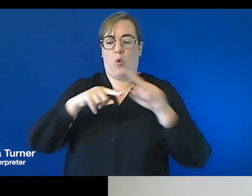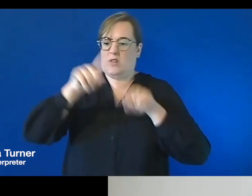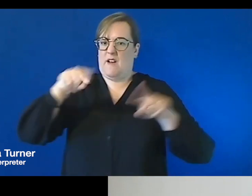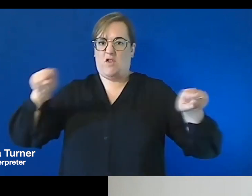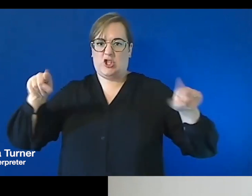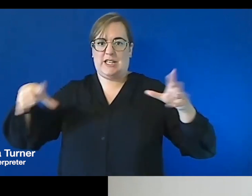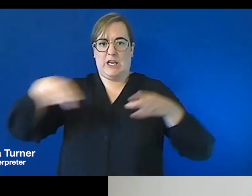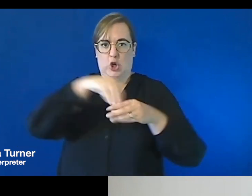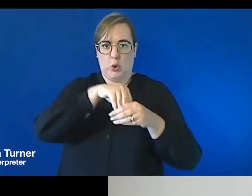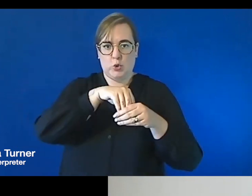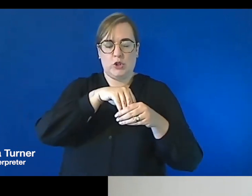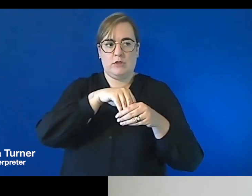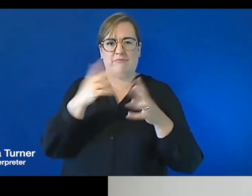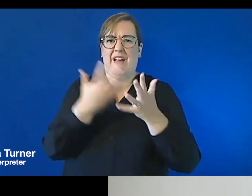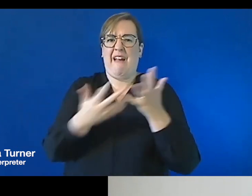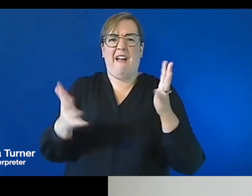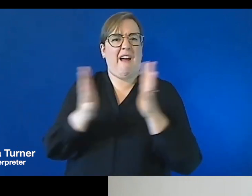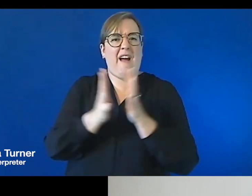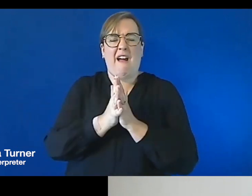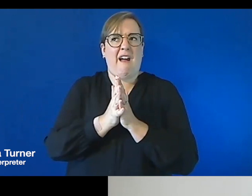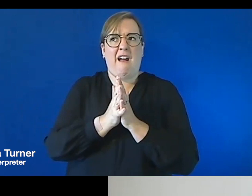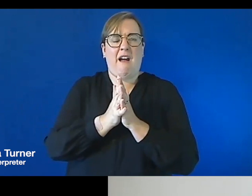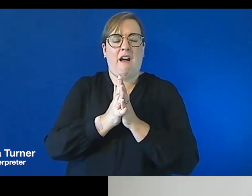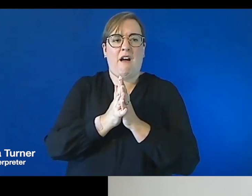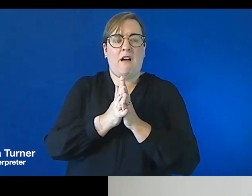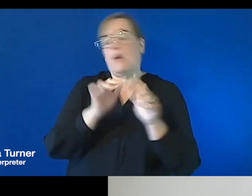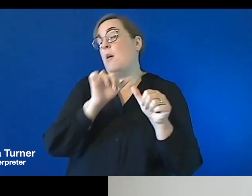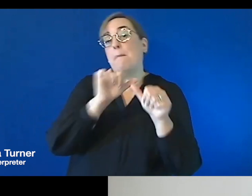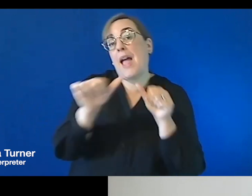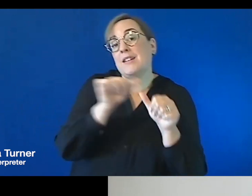how how have you seen has it gotten better, worse, like how do you find a solution